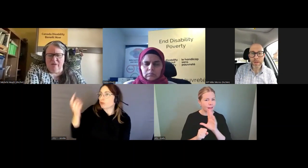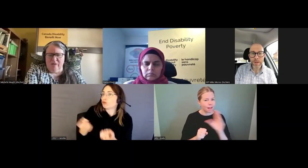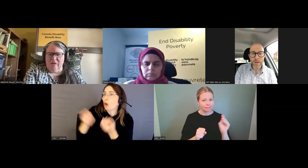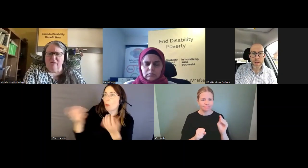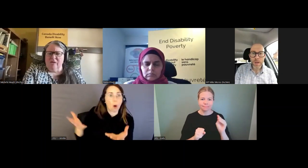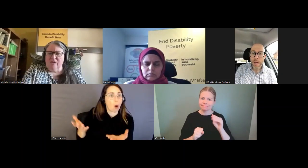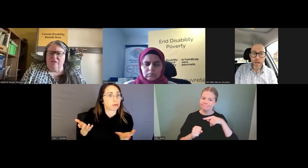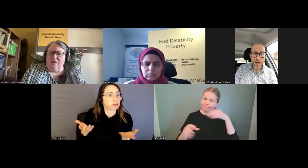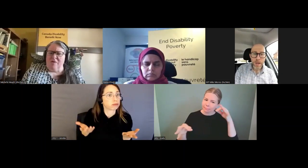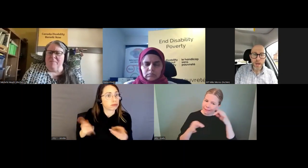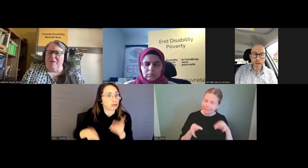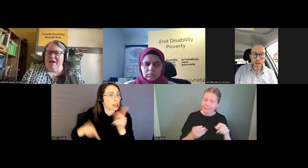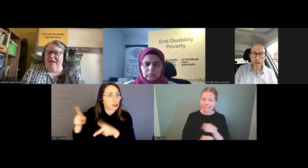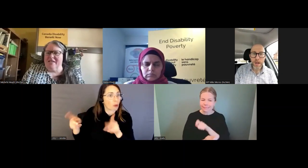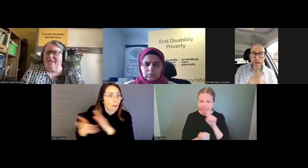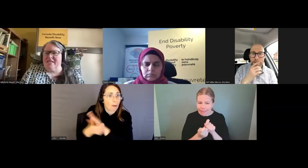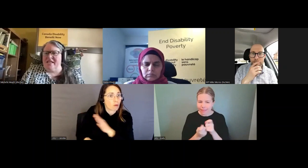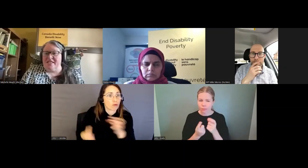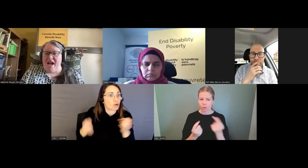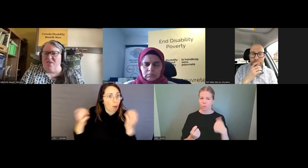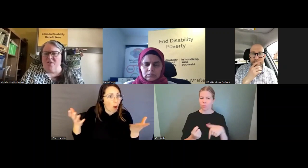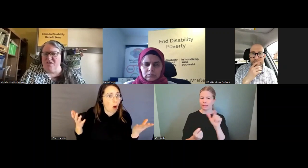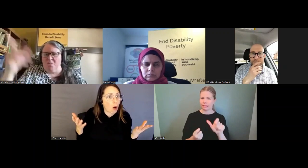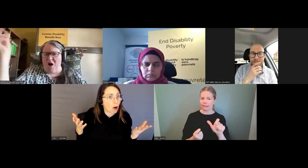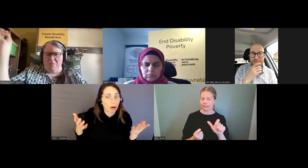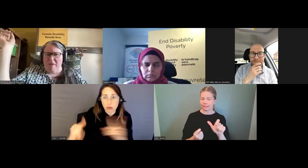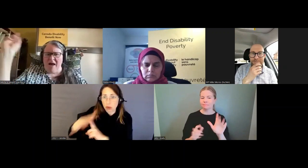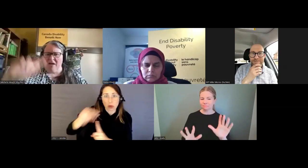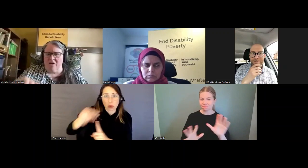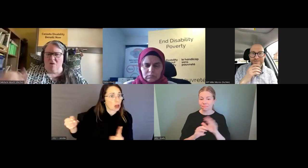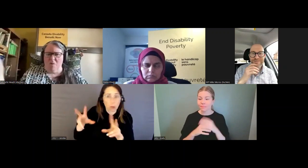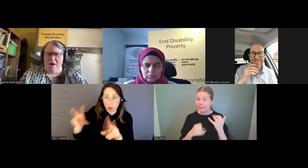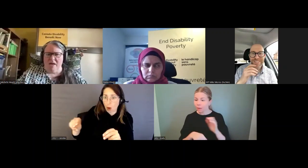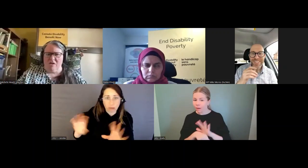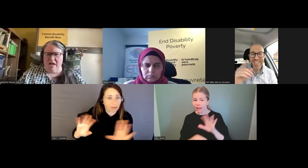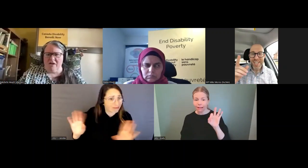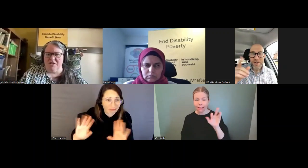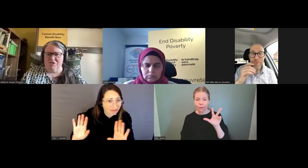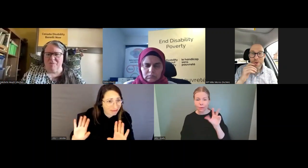SO, RABIA, IT'S 9:31. MIKE, GO AWAY, YOU'LL GET US IN TROUBLE.